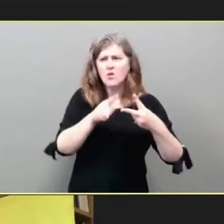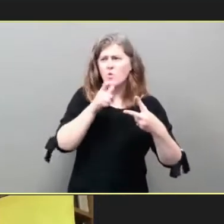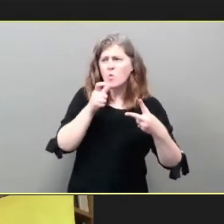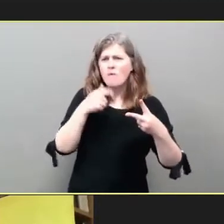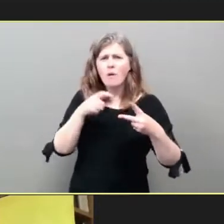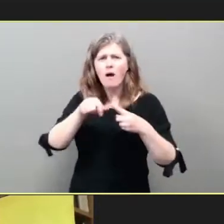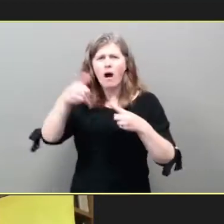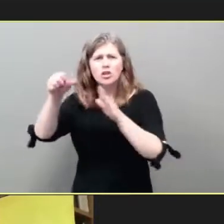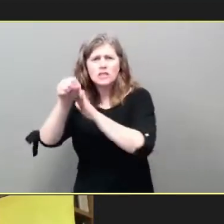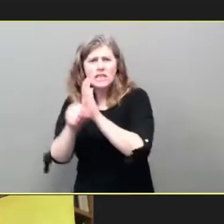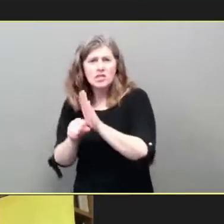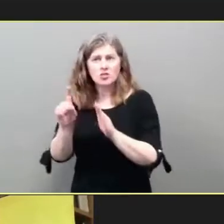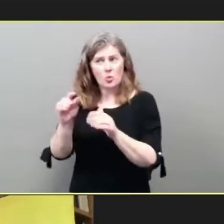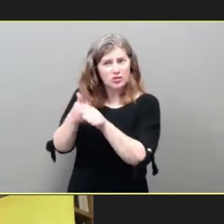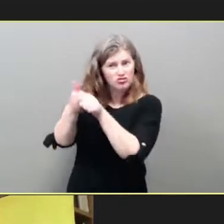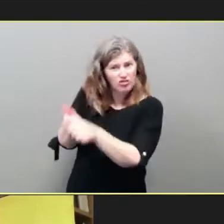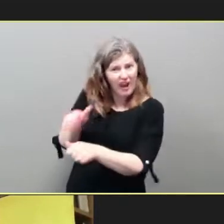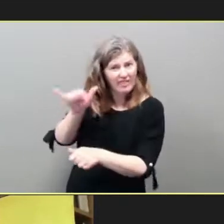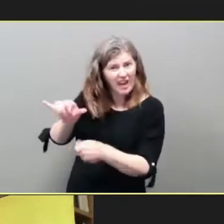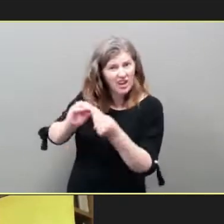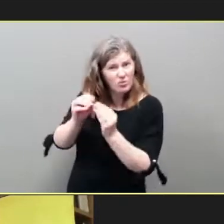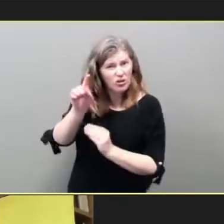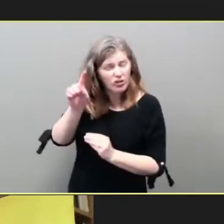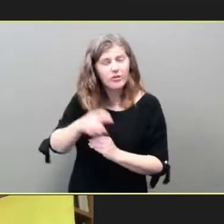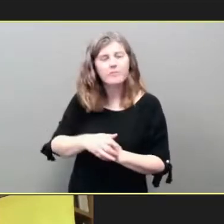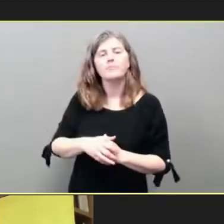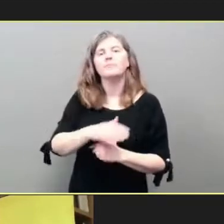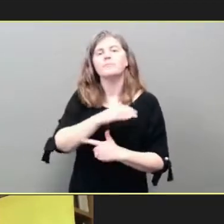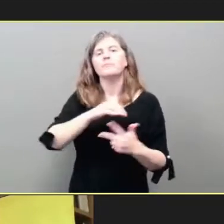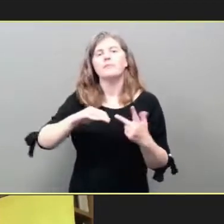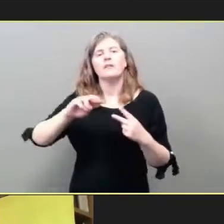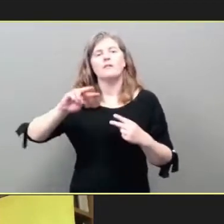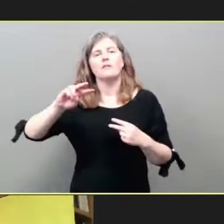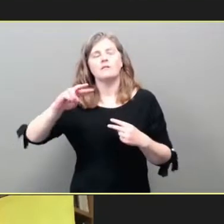we do we track that? Um and then I wanted to ask, you know, we have the